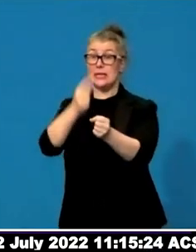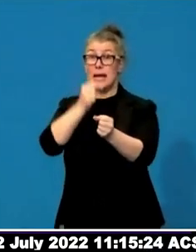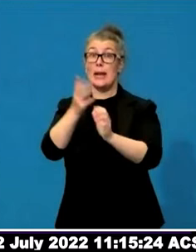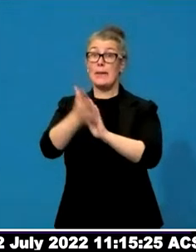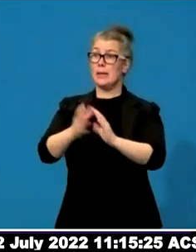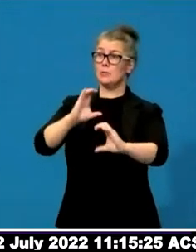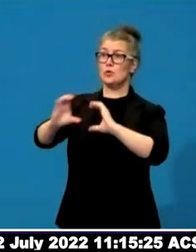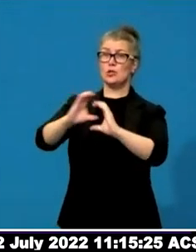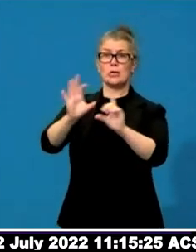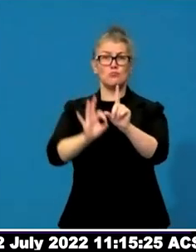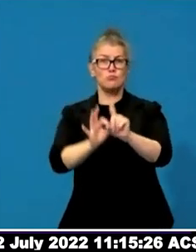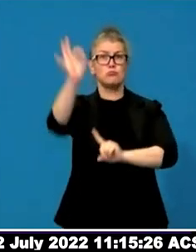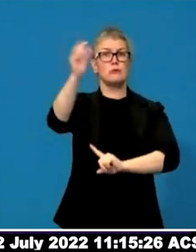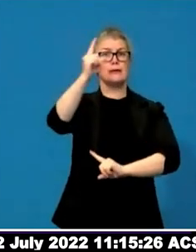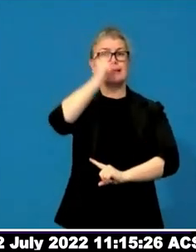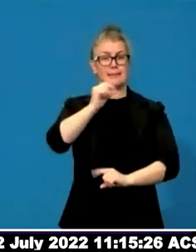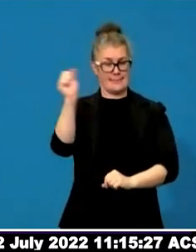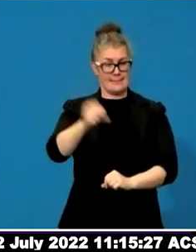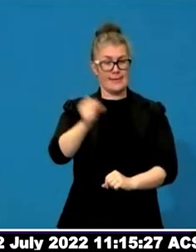And is that primarily for obvious reasons,